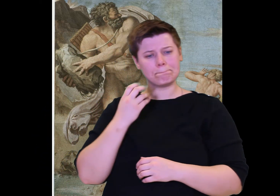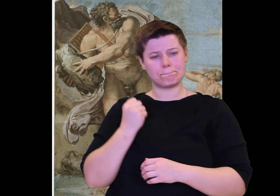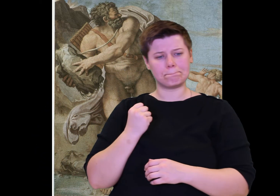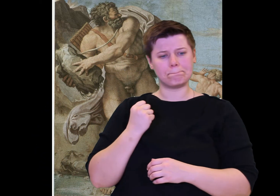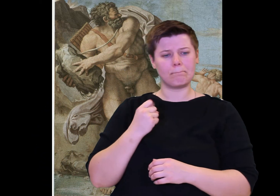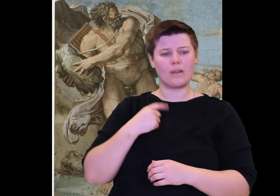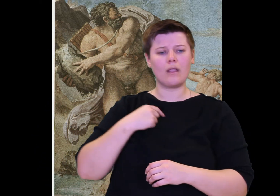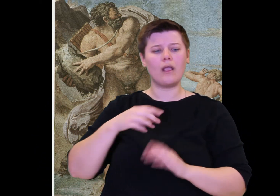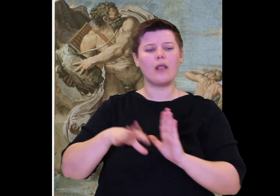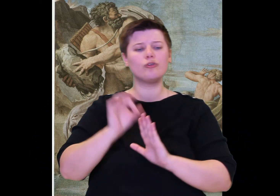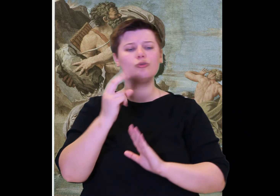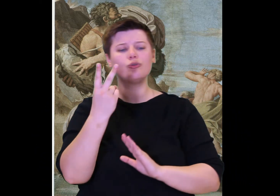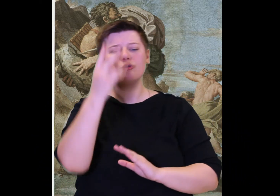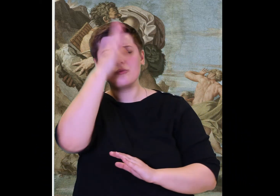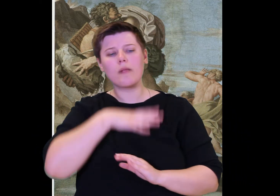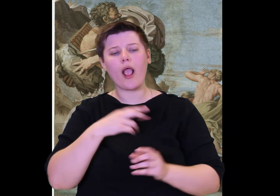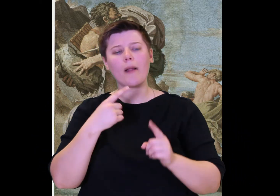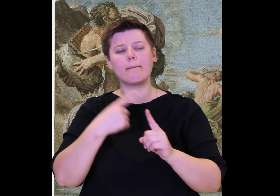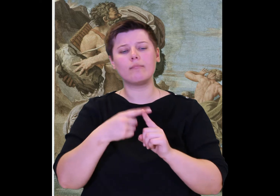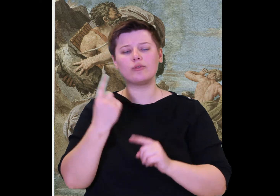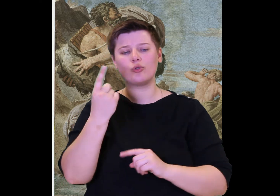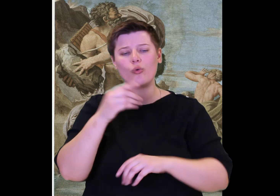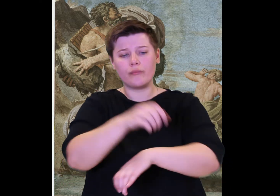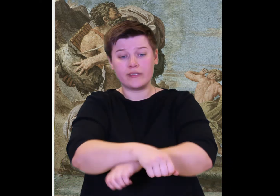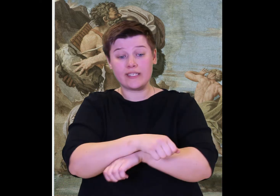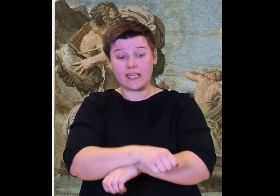I disembarked and climbed a crag to scout.